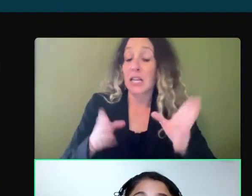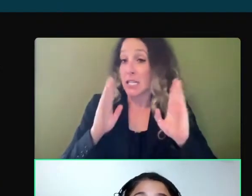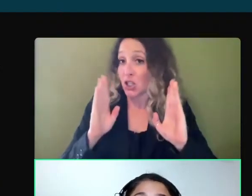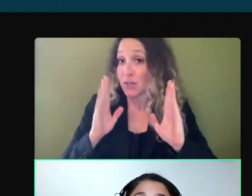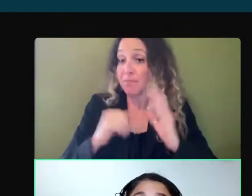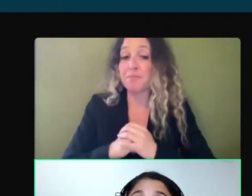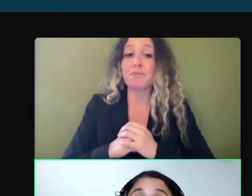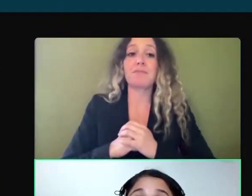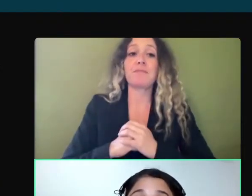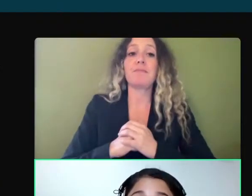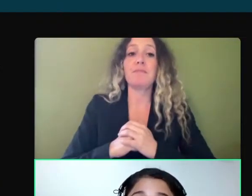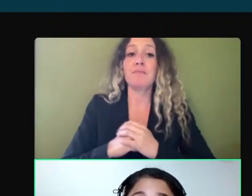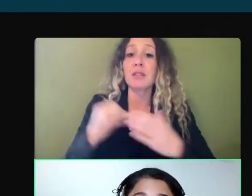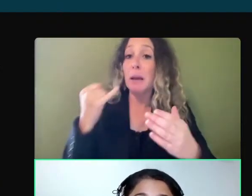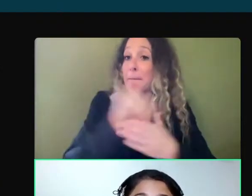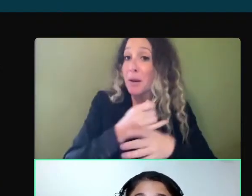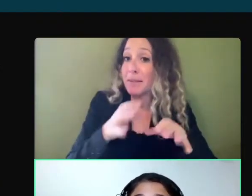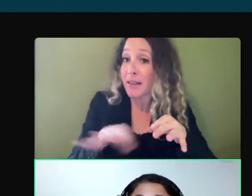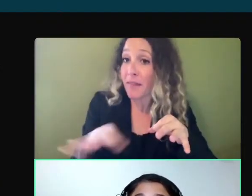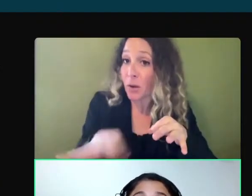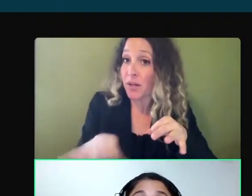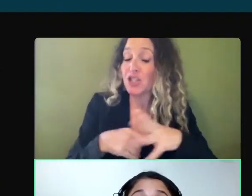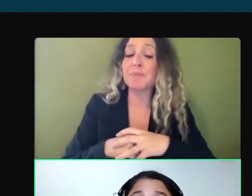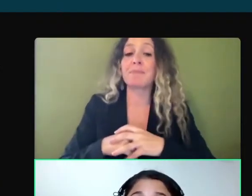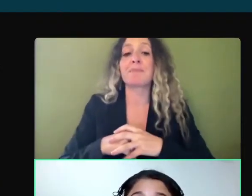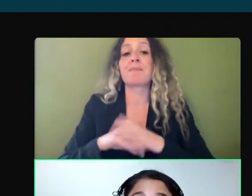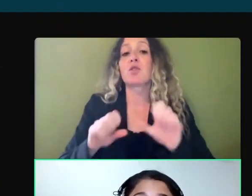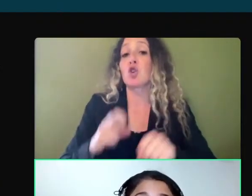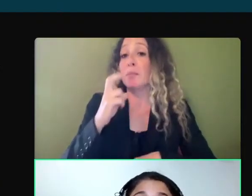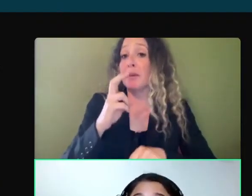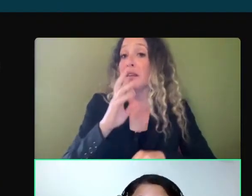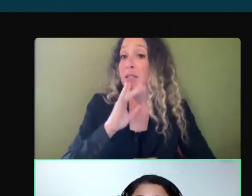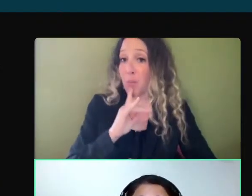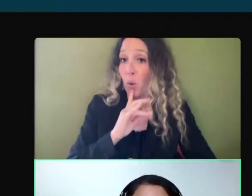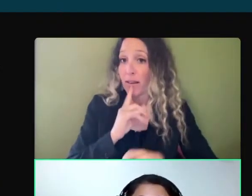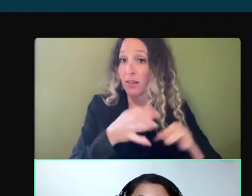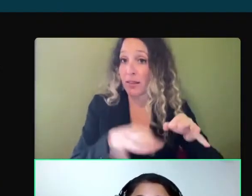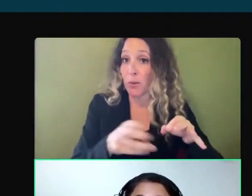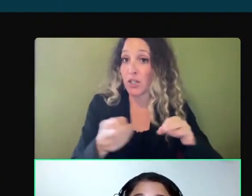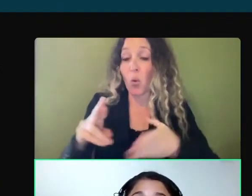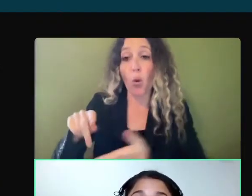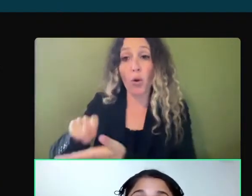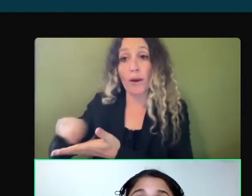Impairments in language, and again, this could be spoken language or written language. It can